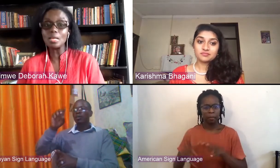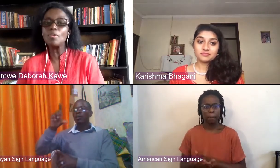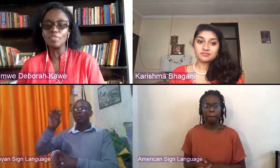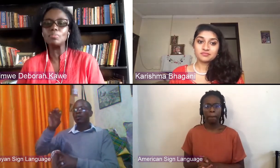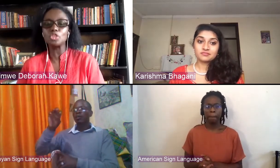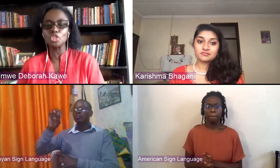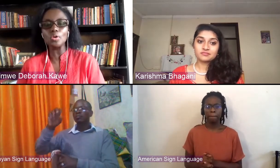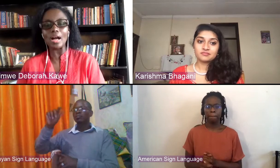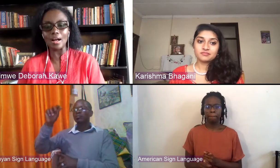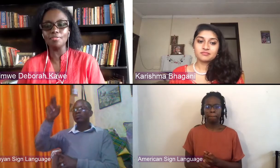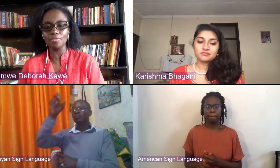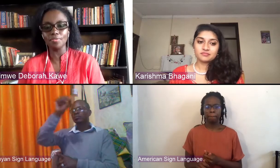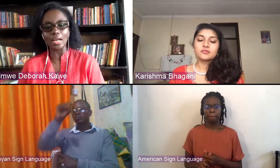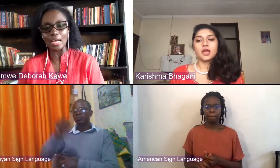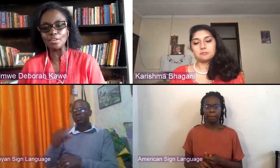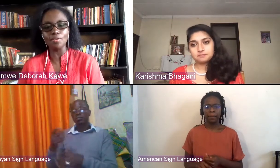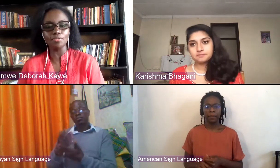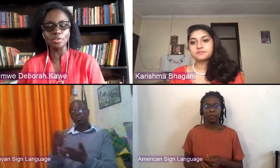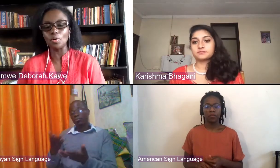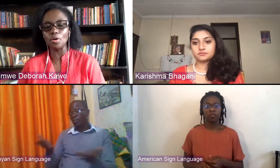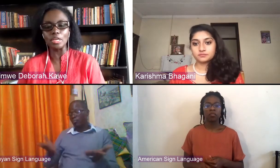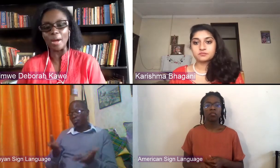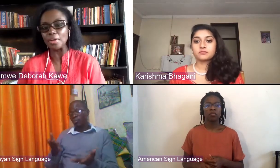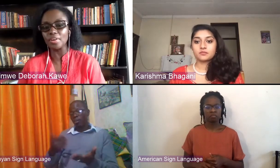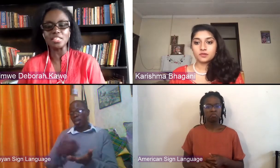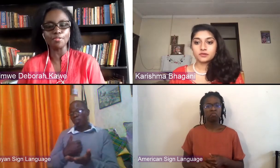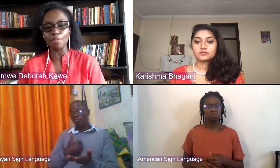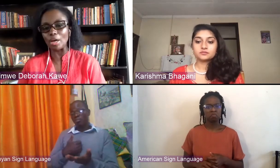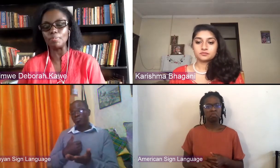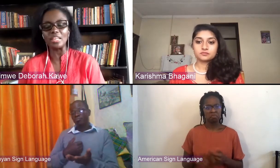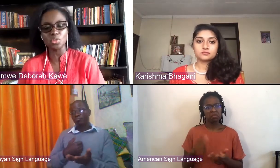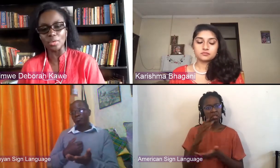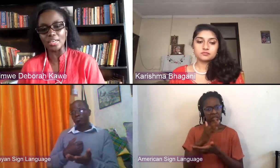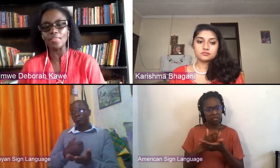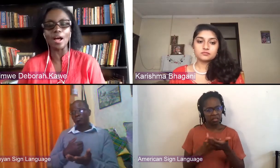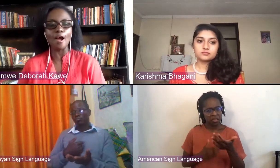some of them do have the kind of, you know migrating from one place to another